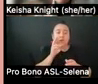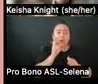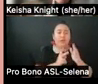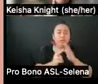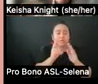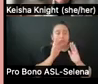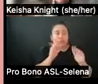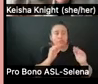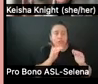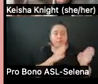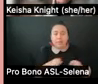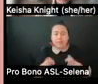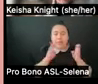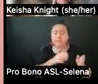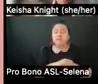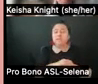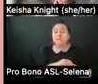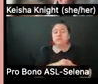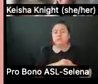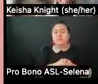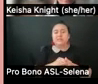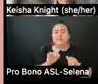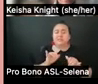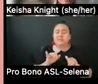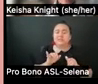your worst-case scenario plans. Right.